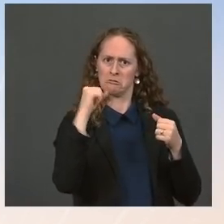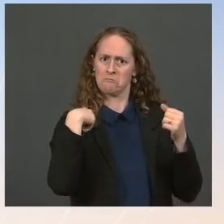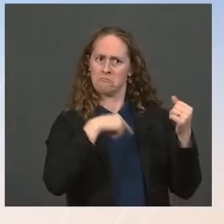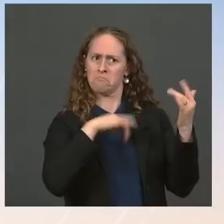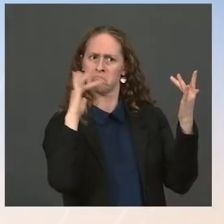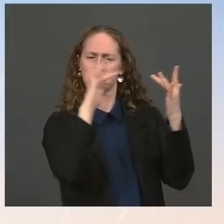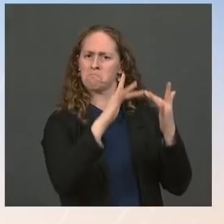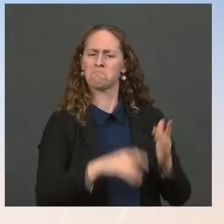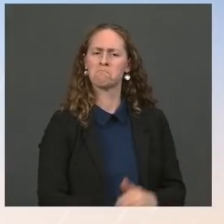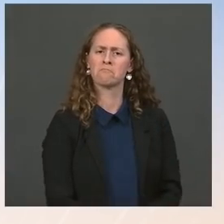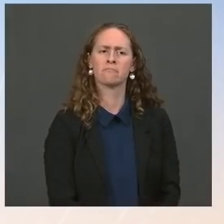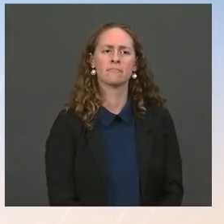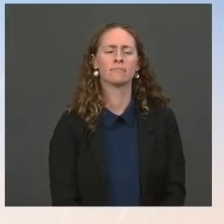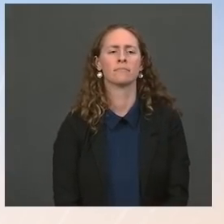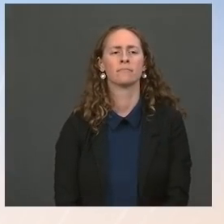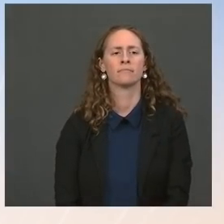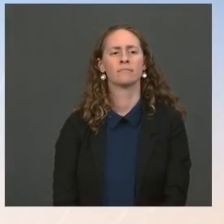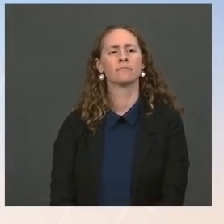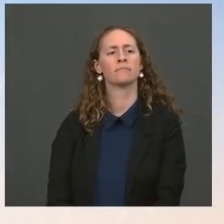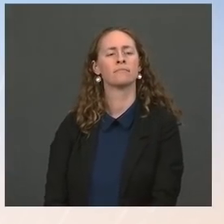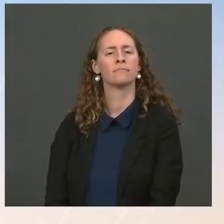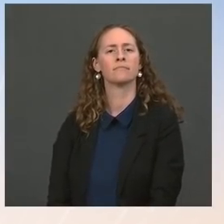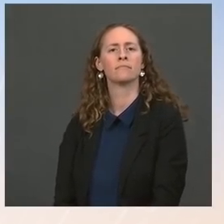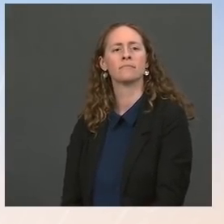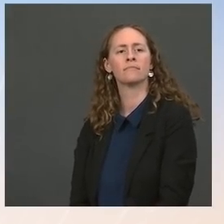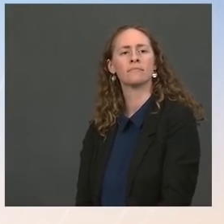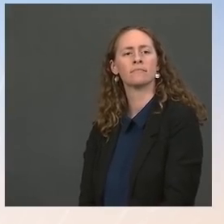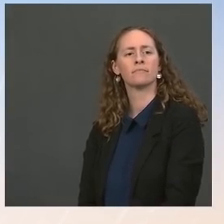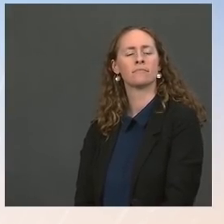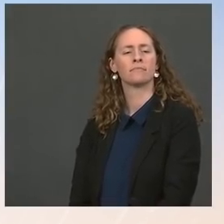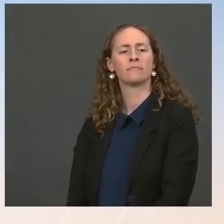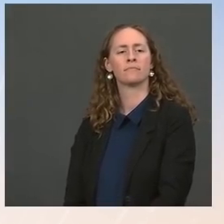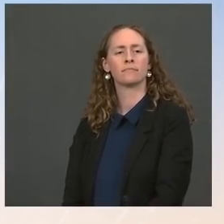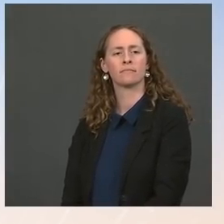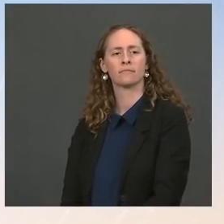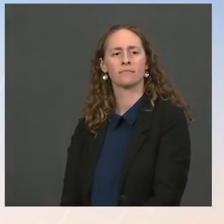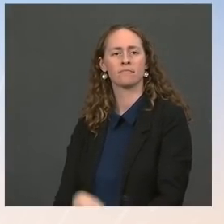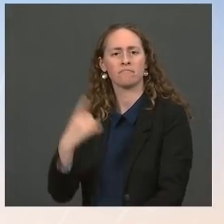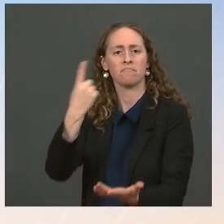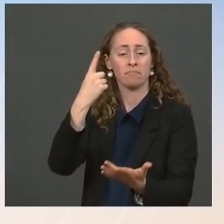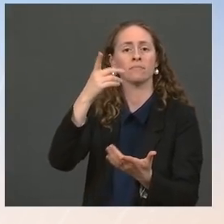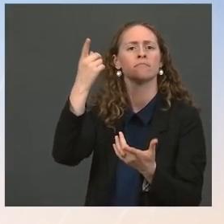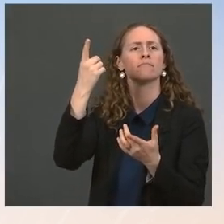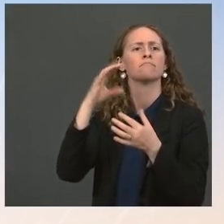The Press: There's other reporting that suggests that administration officials, including Secretary Granholm, Vilsack,